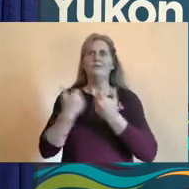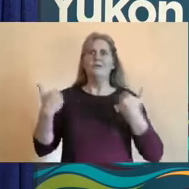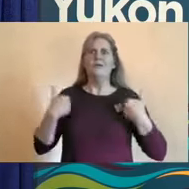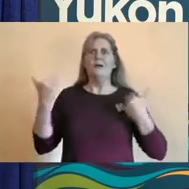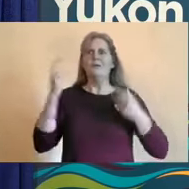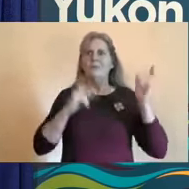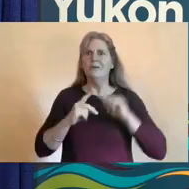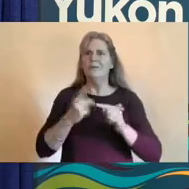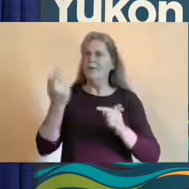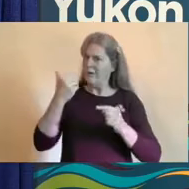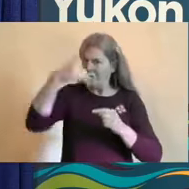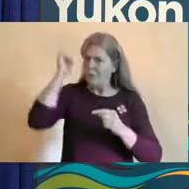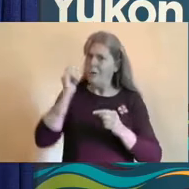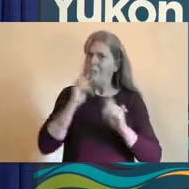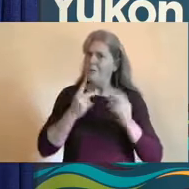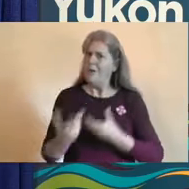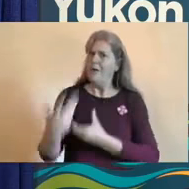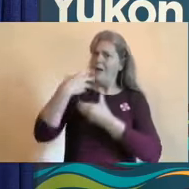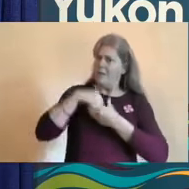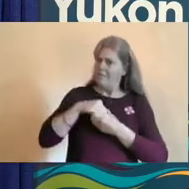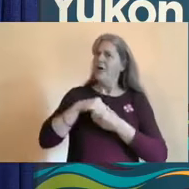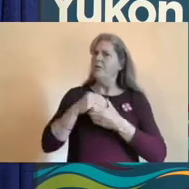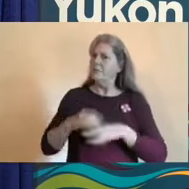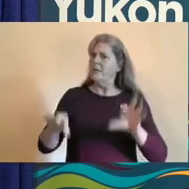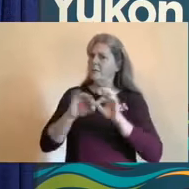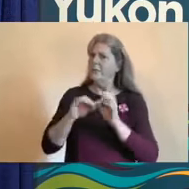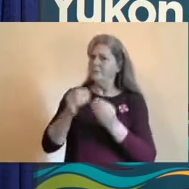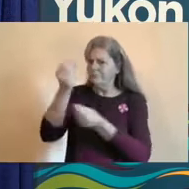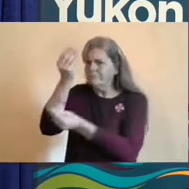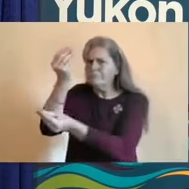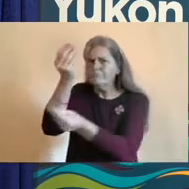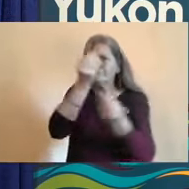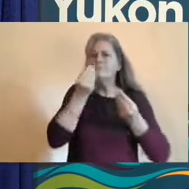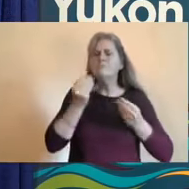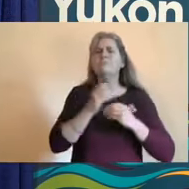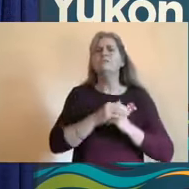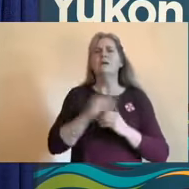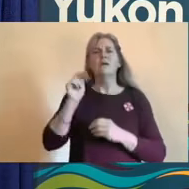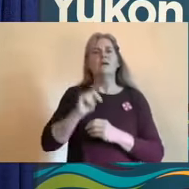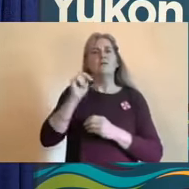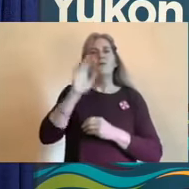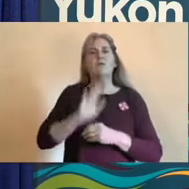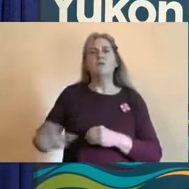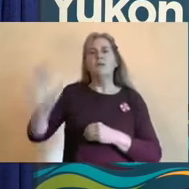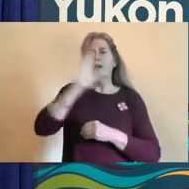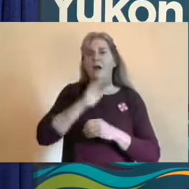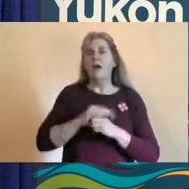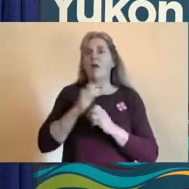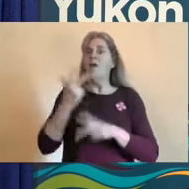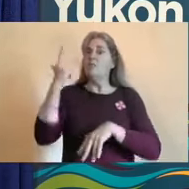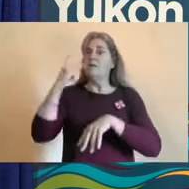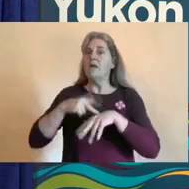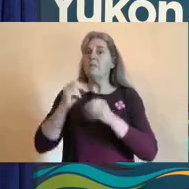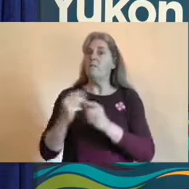you can't use it deserve to have their voices heard. Our northern climate is warming three times faster than the rest of Canada.